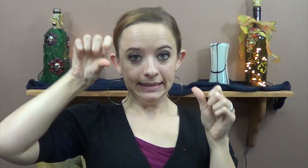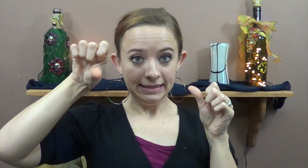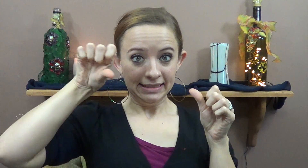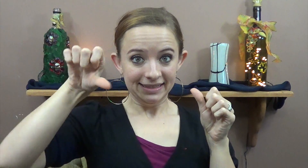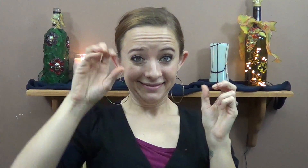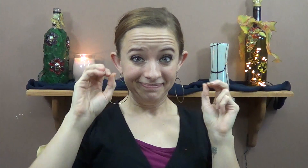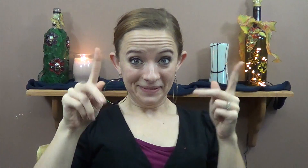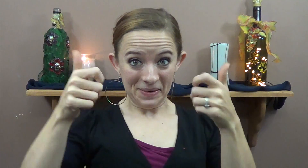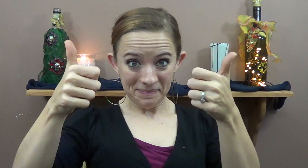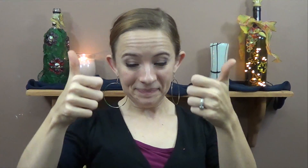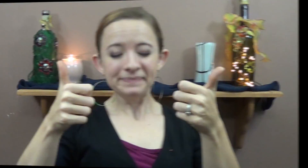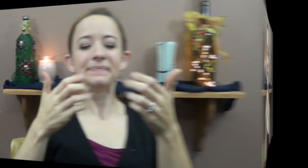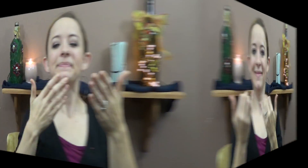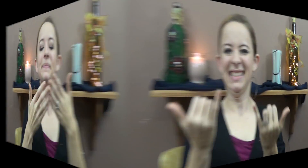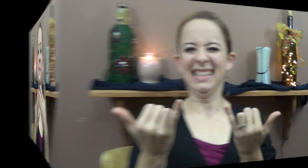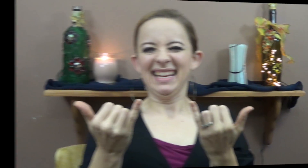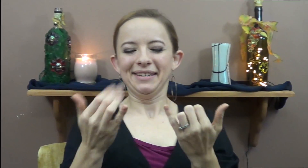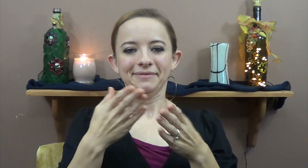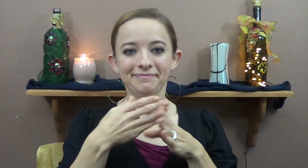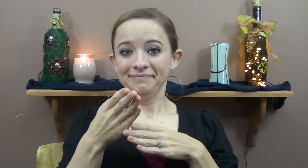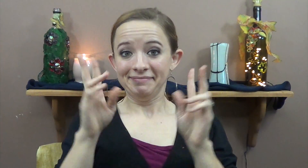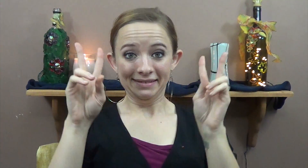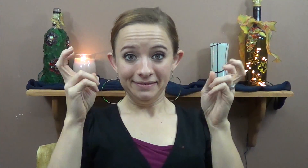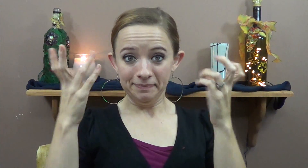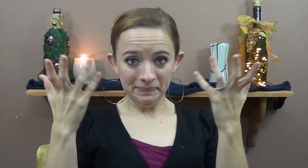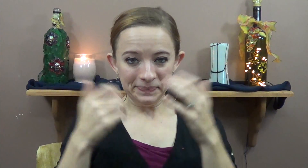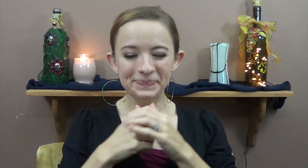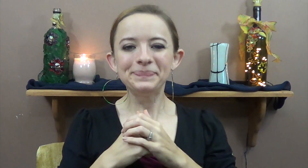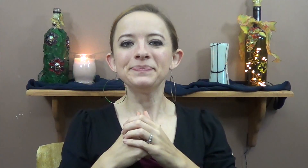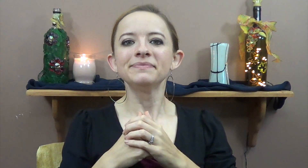button below let me know! So today's